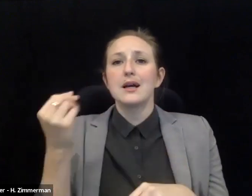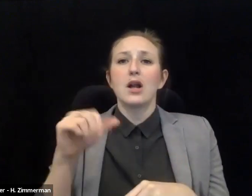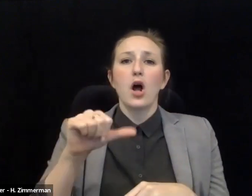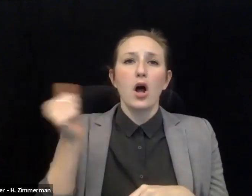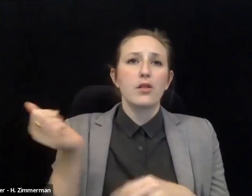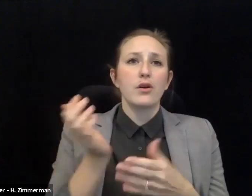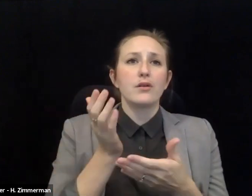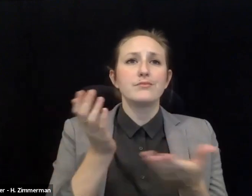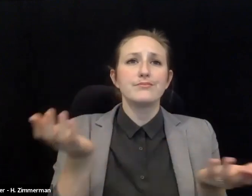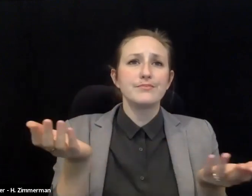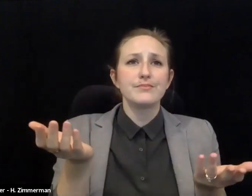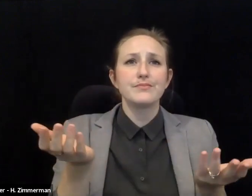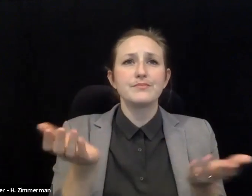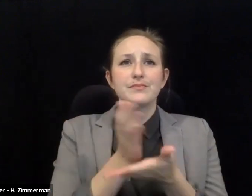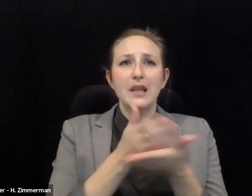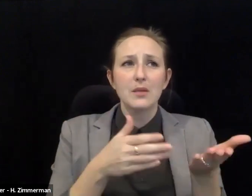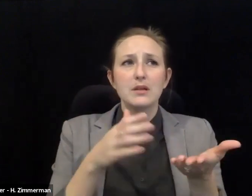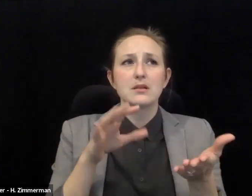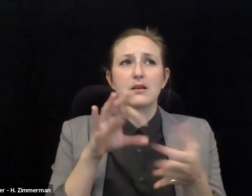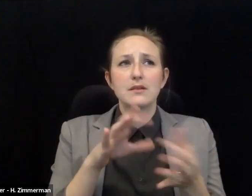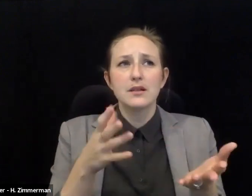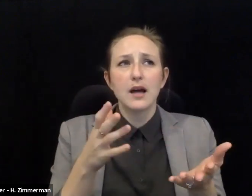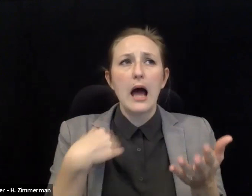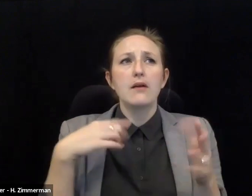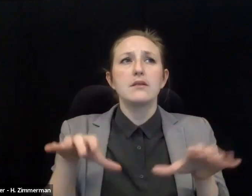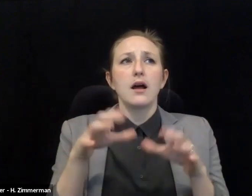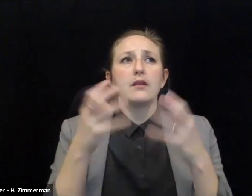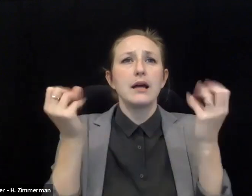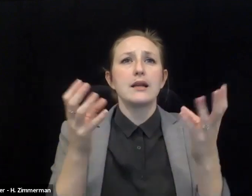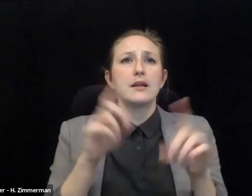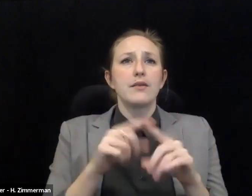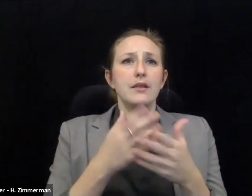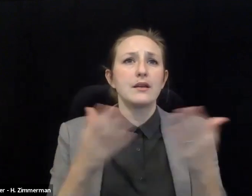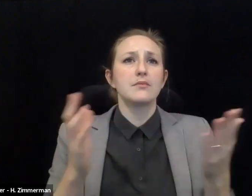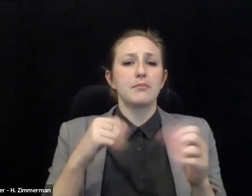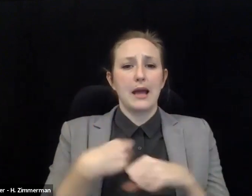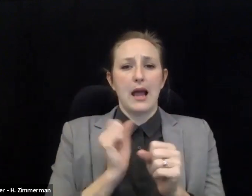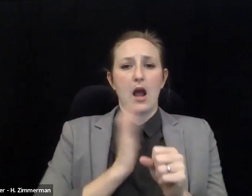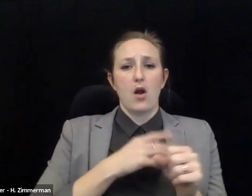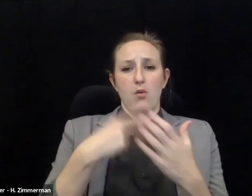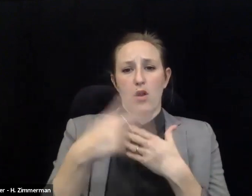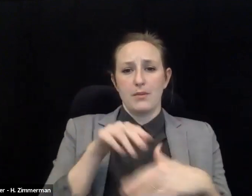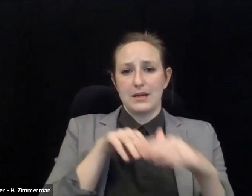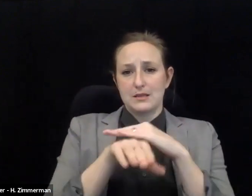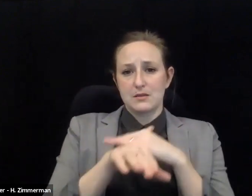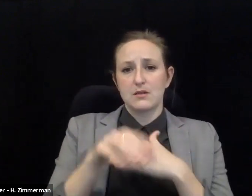of I'd done a variety of things to make a make our programming accessible to folks in looking forward